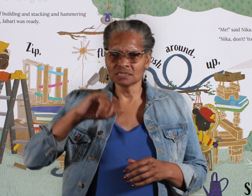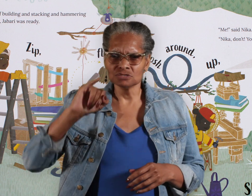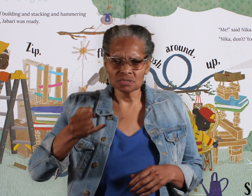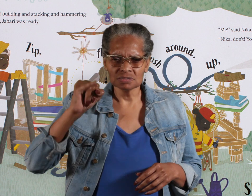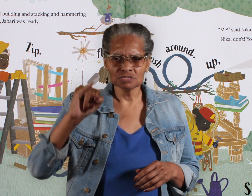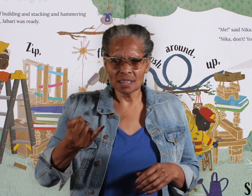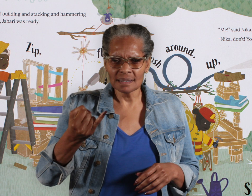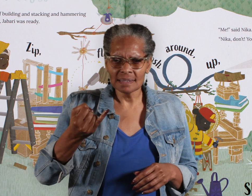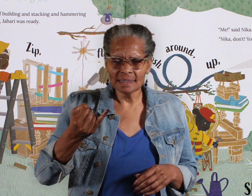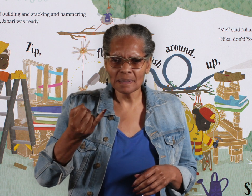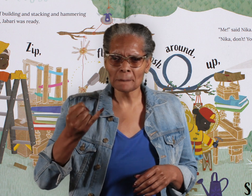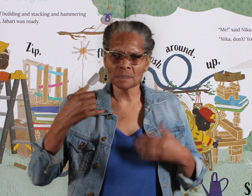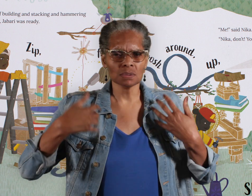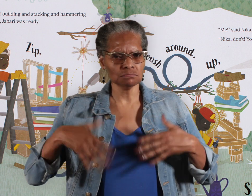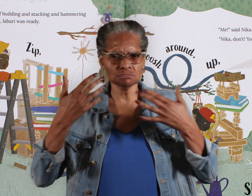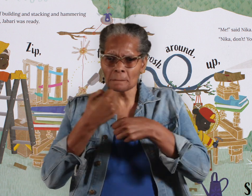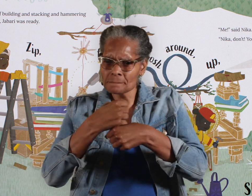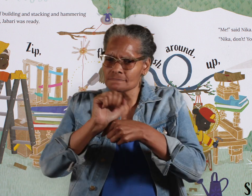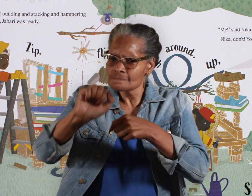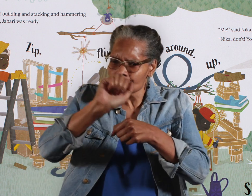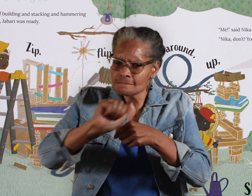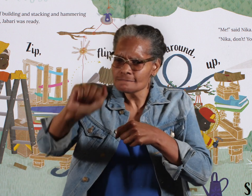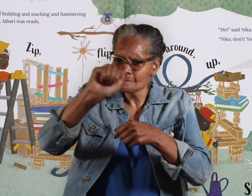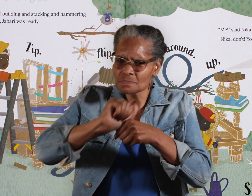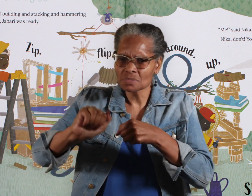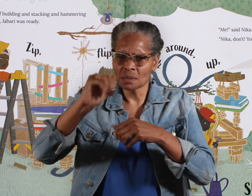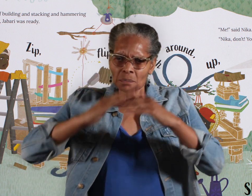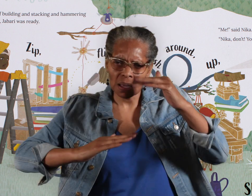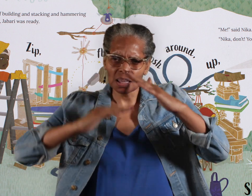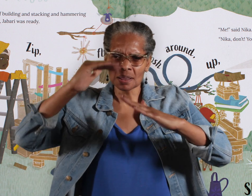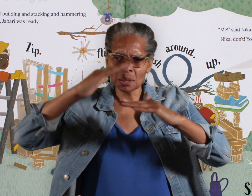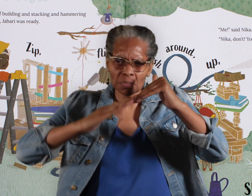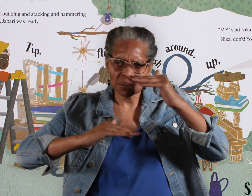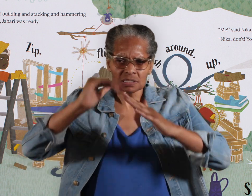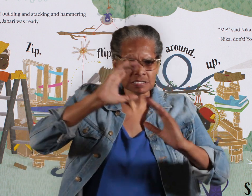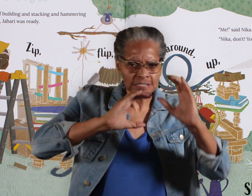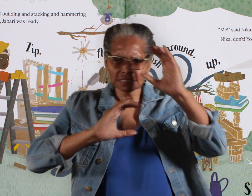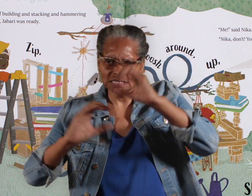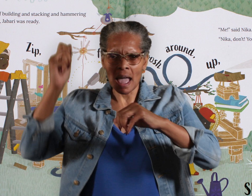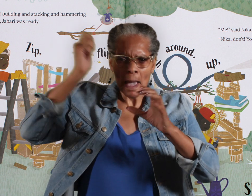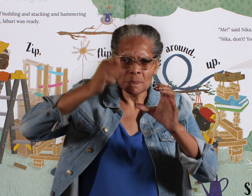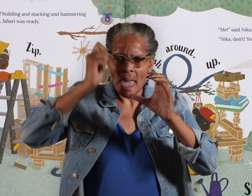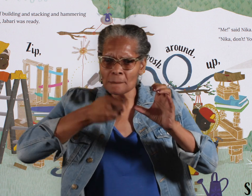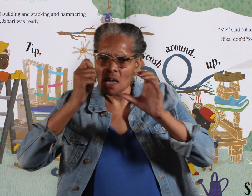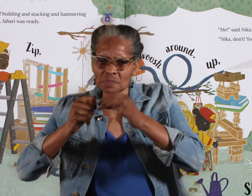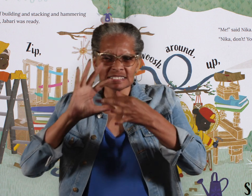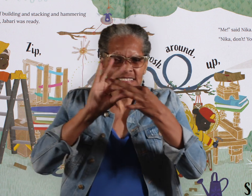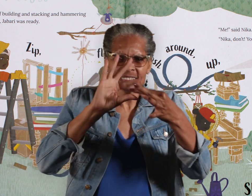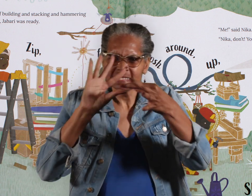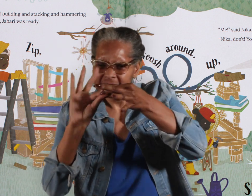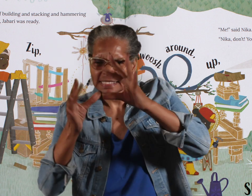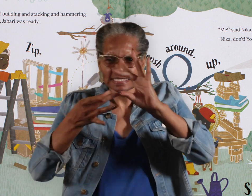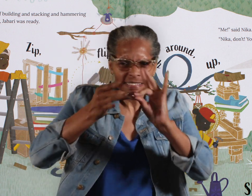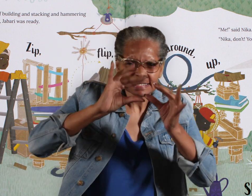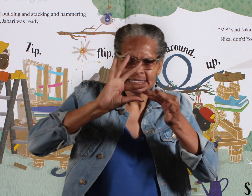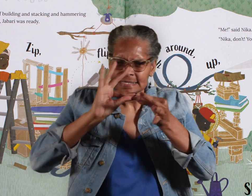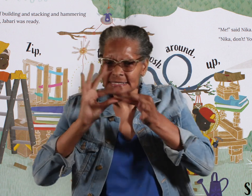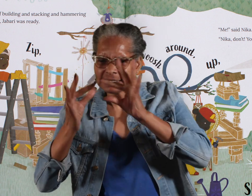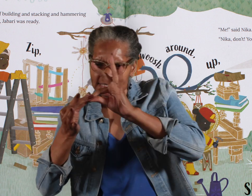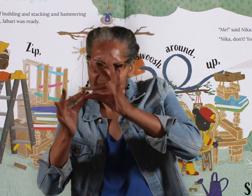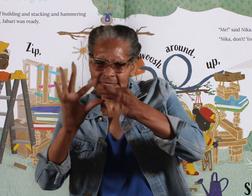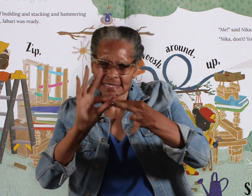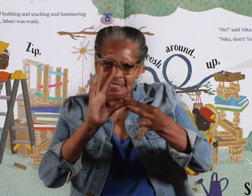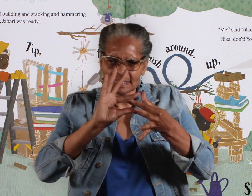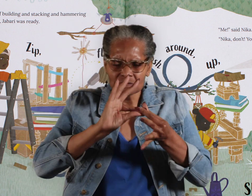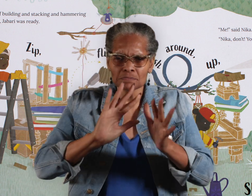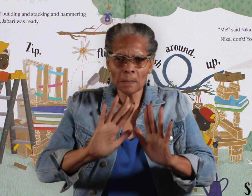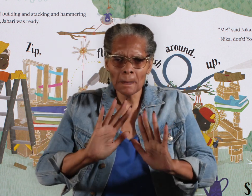After a lot of building and stacking and hammering and sticking, Jabari was ready.